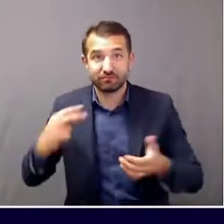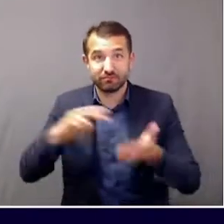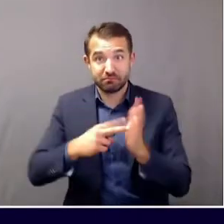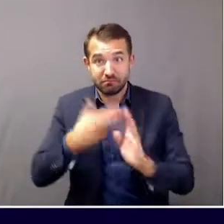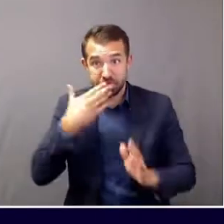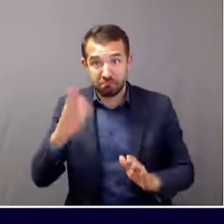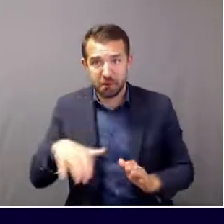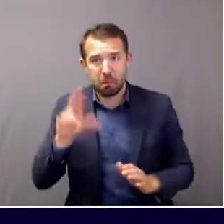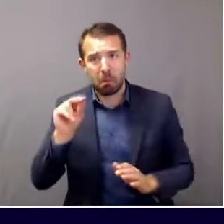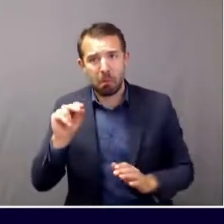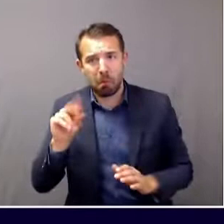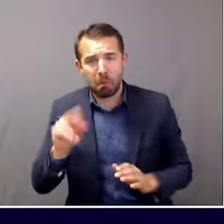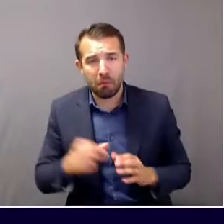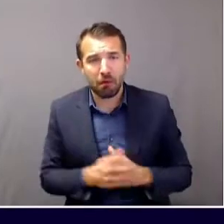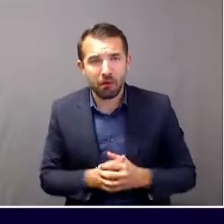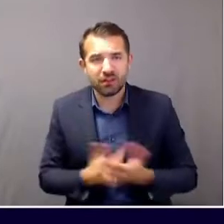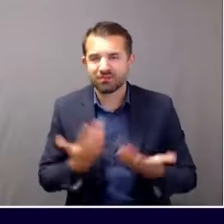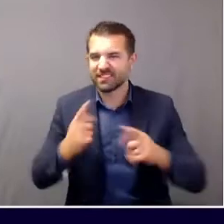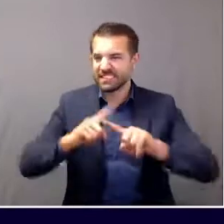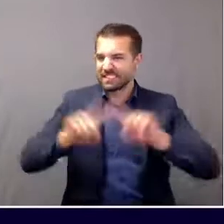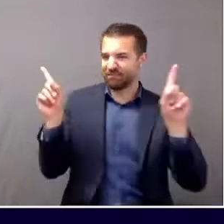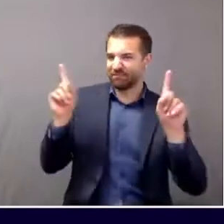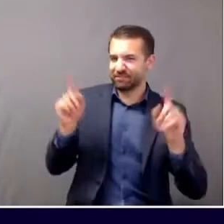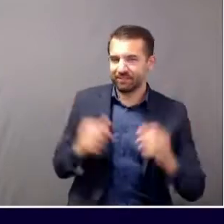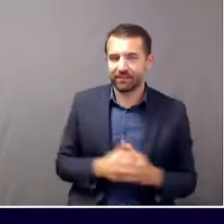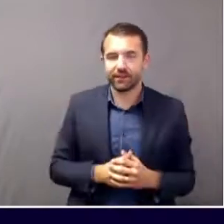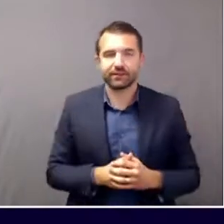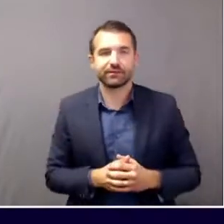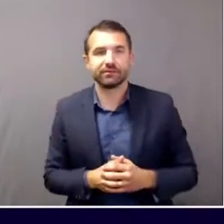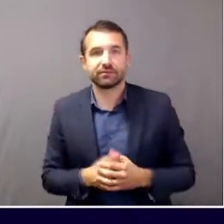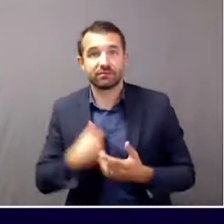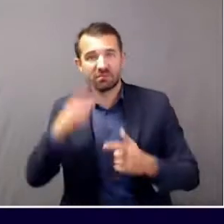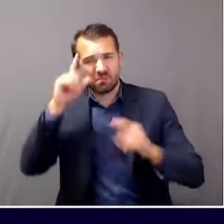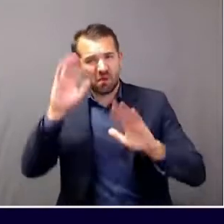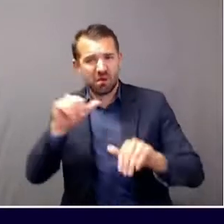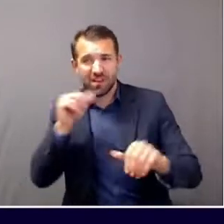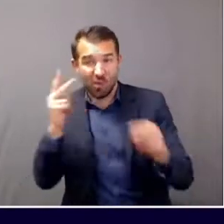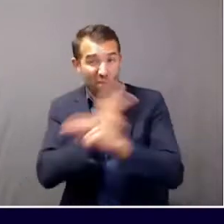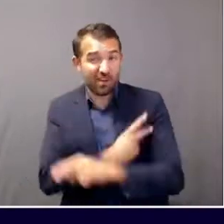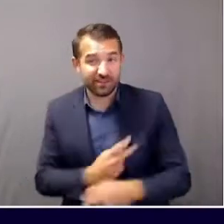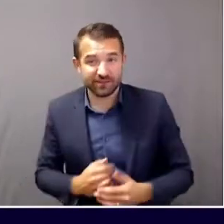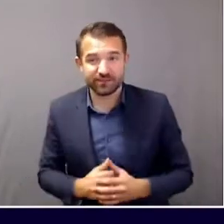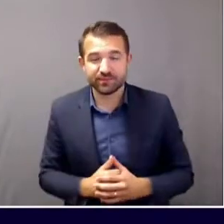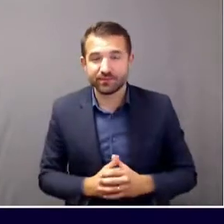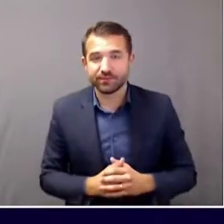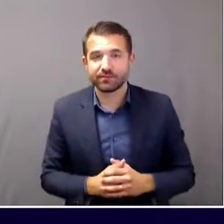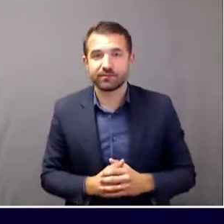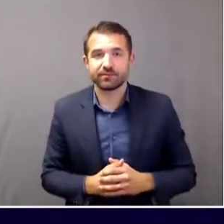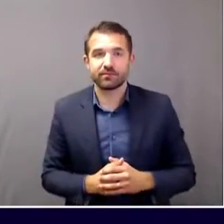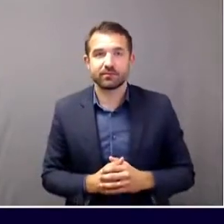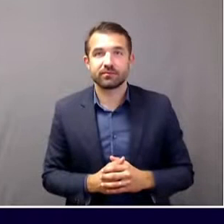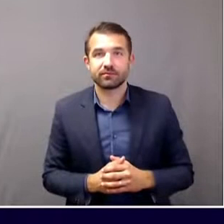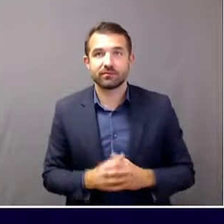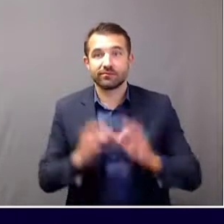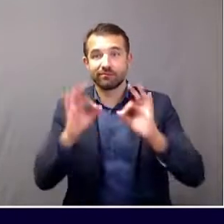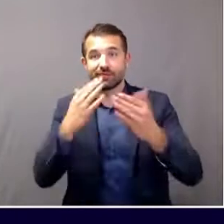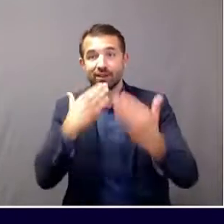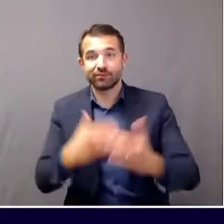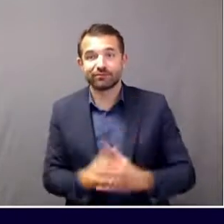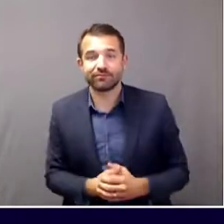different definitely worse let's not